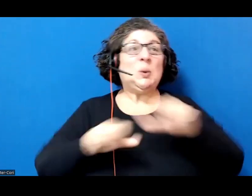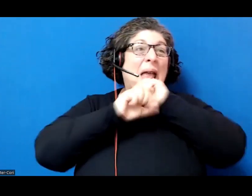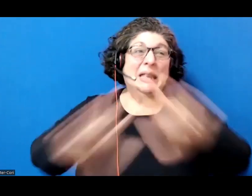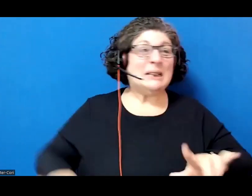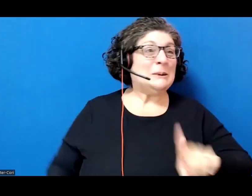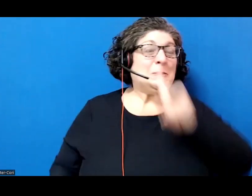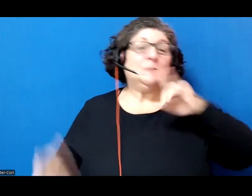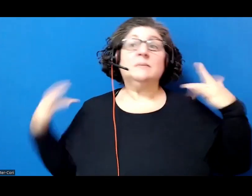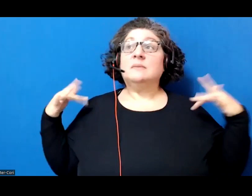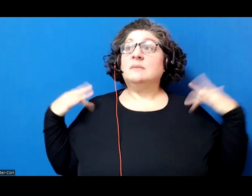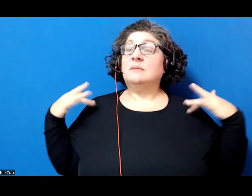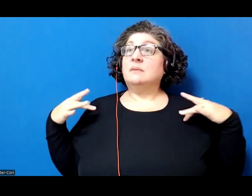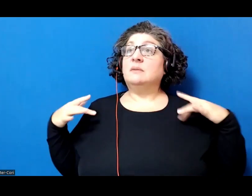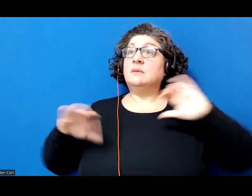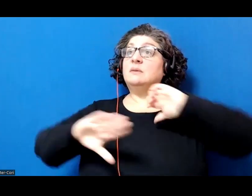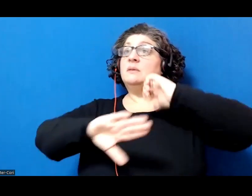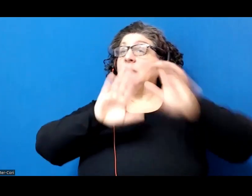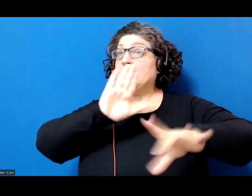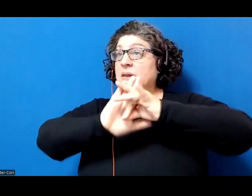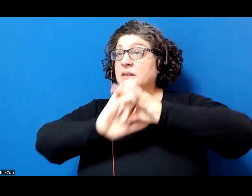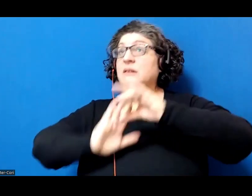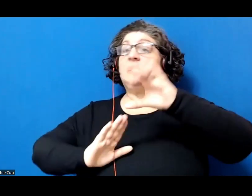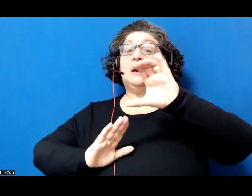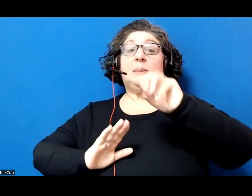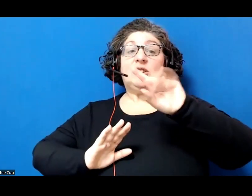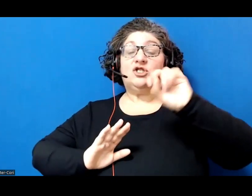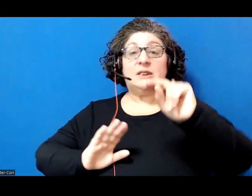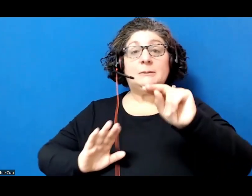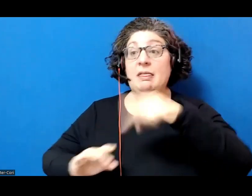He appointed a commission that basically said nothing.